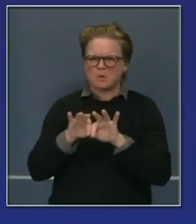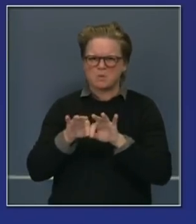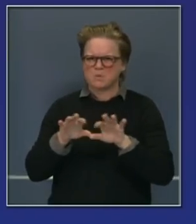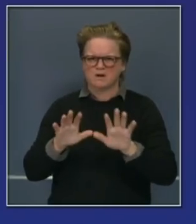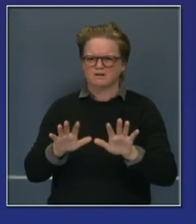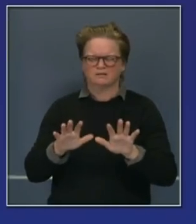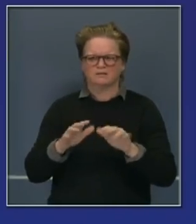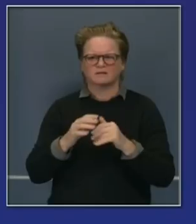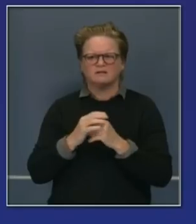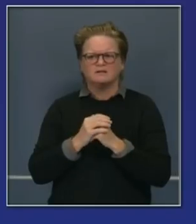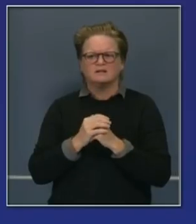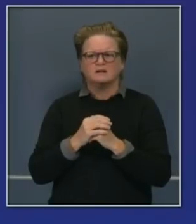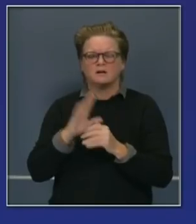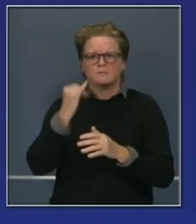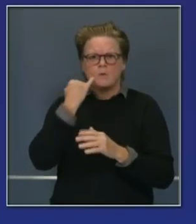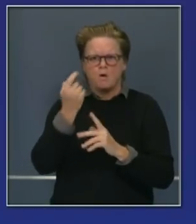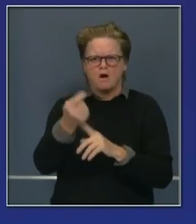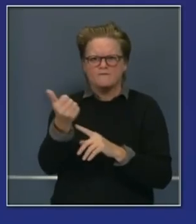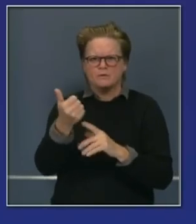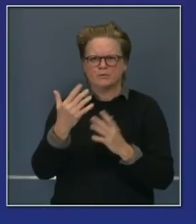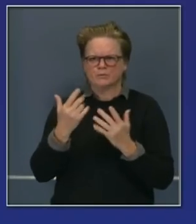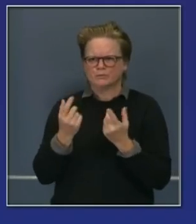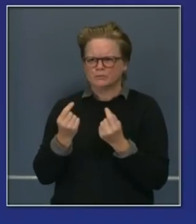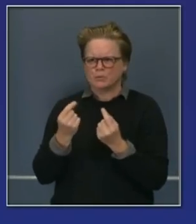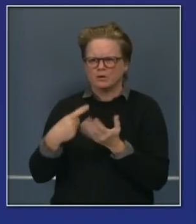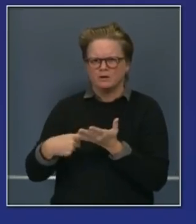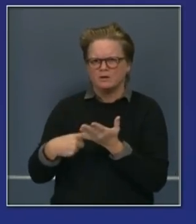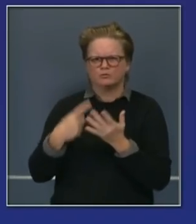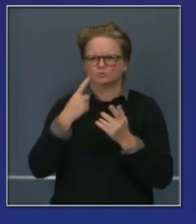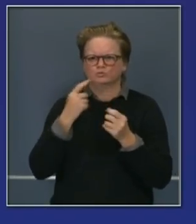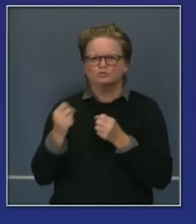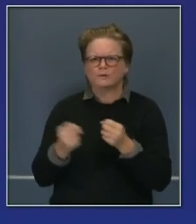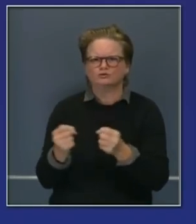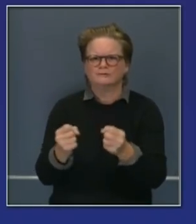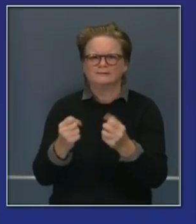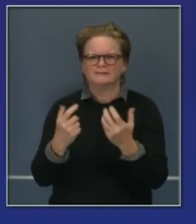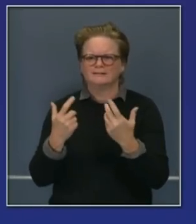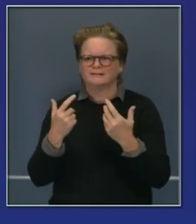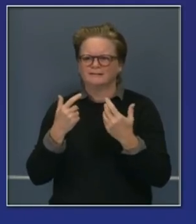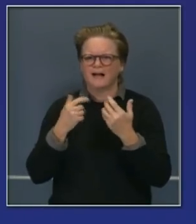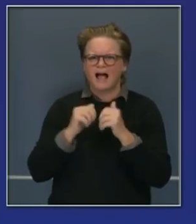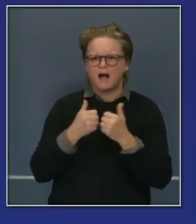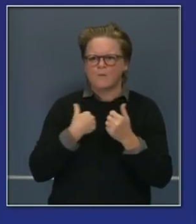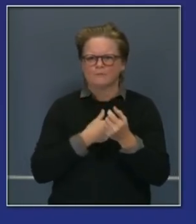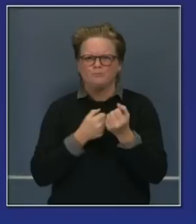TOP OF MIND IN TERMS OF HER AGENDA, NOT JUST THE ORAL ARGUMENTS BUT THE WHAT IF AND